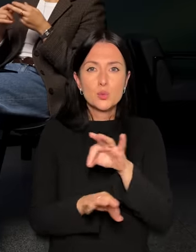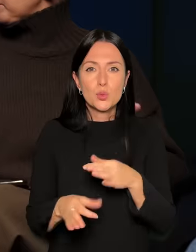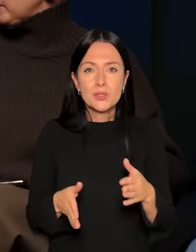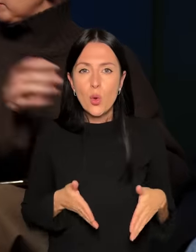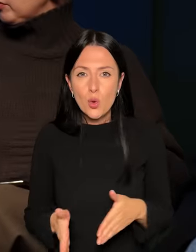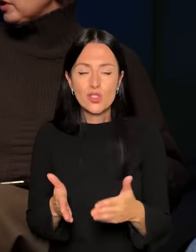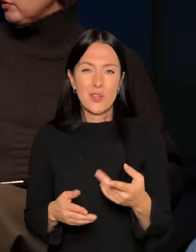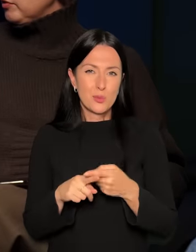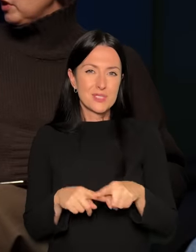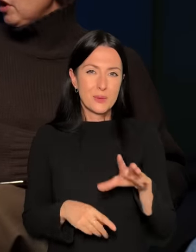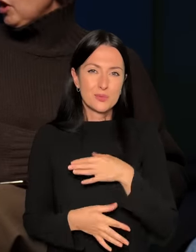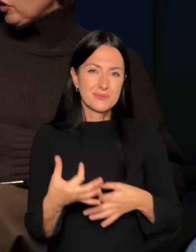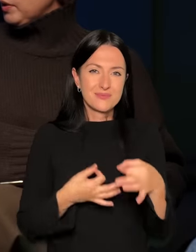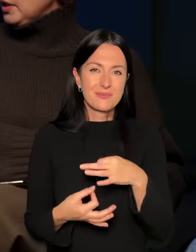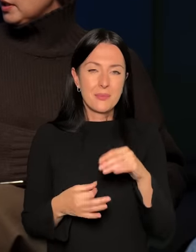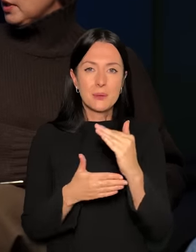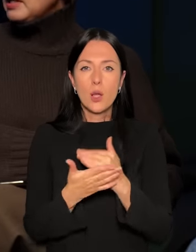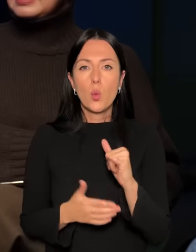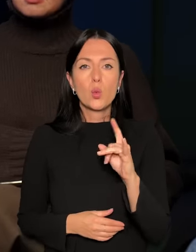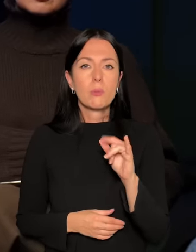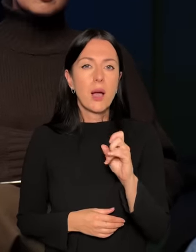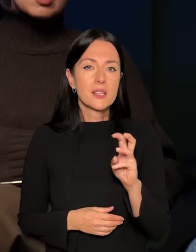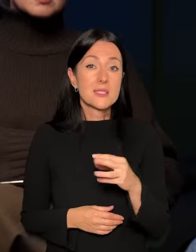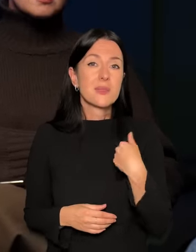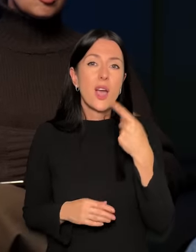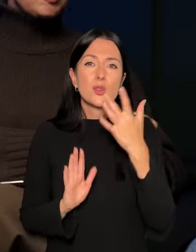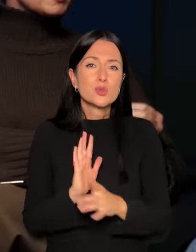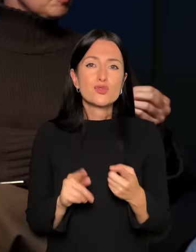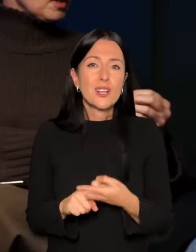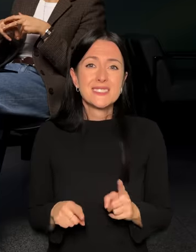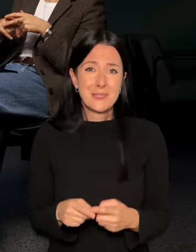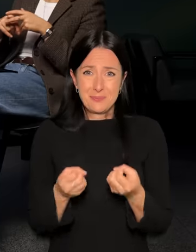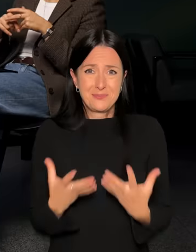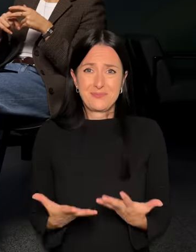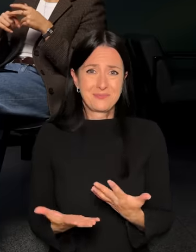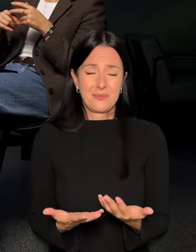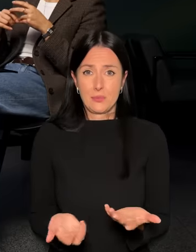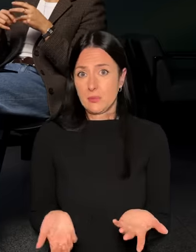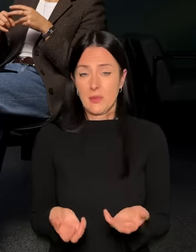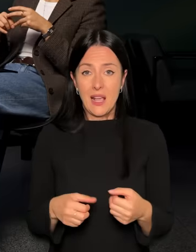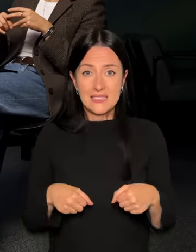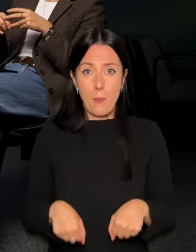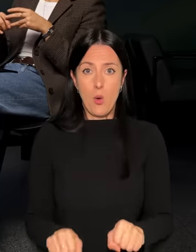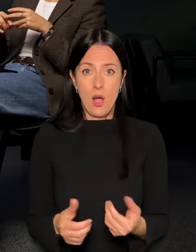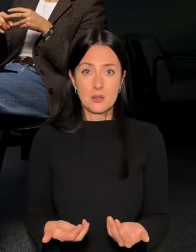But we talked about that on "Urbanism." And I understand that it's just a scooter that I can carry.